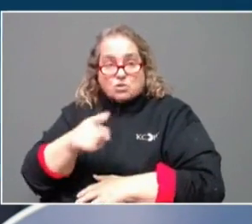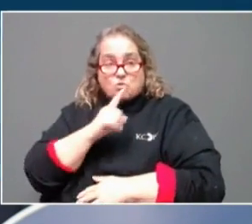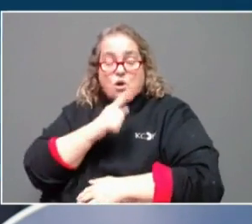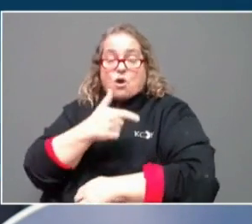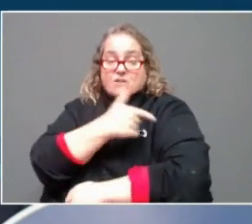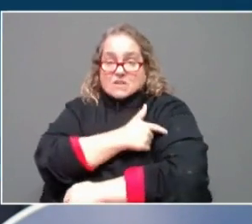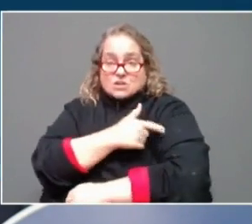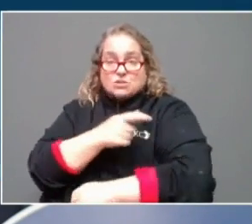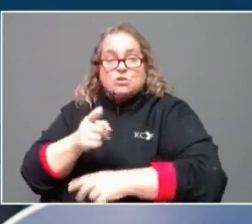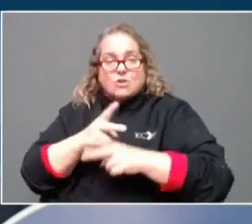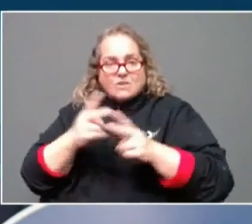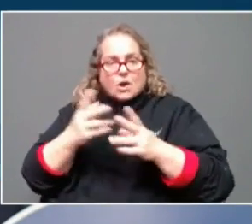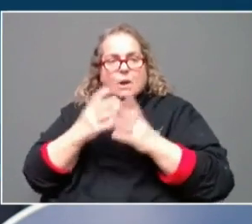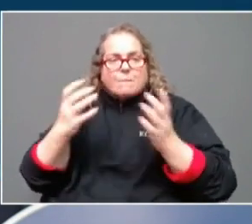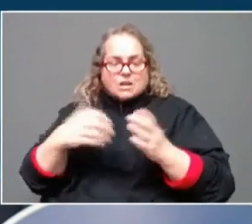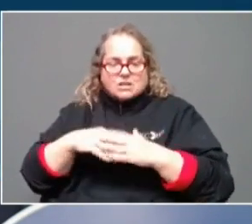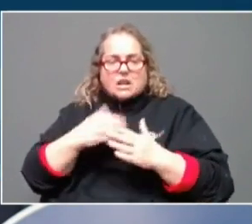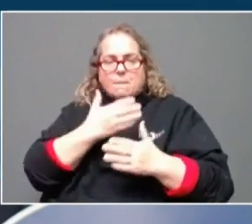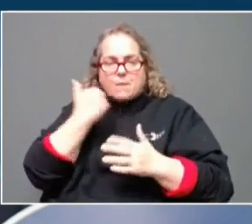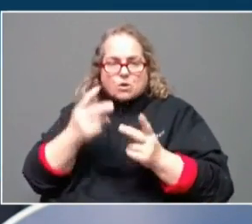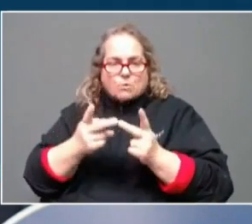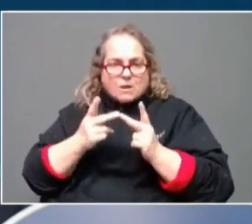in a better position than if you're unvaccinated next slide, please